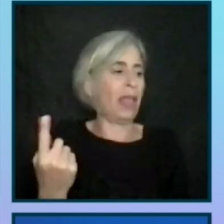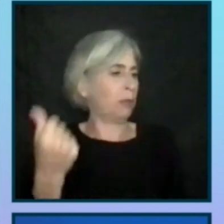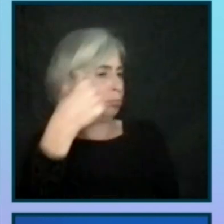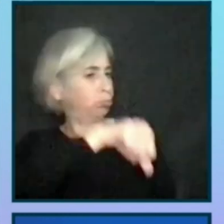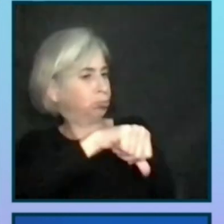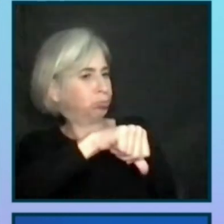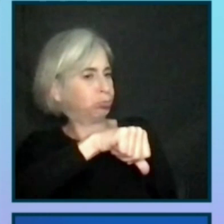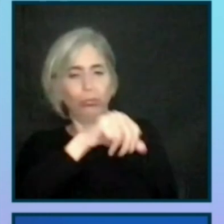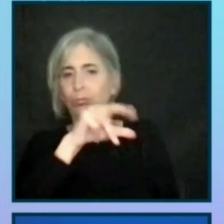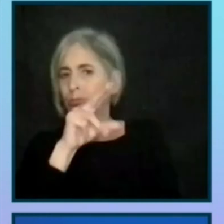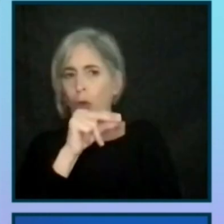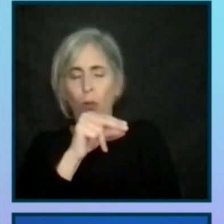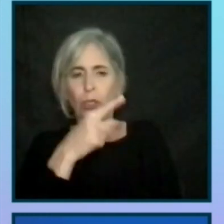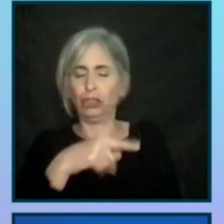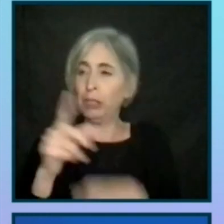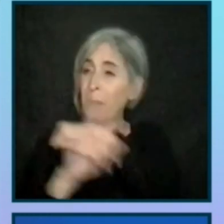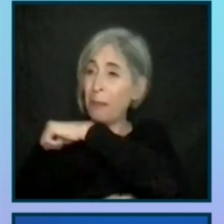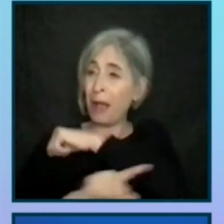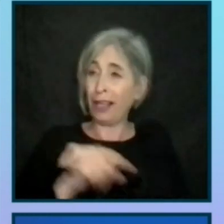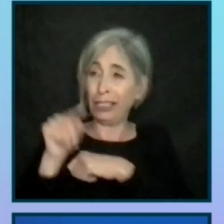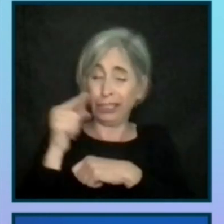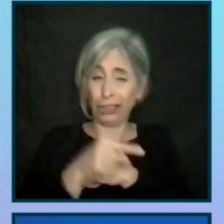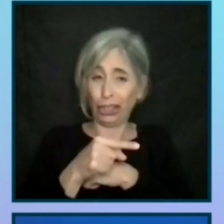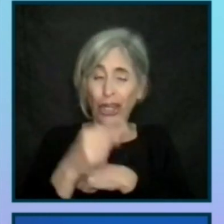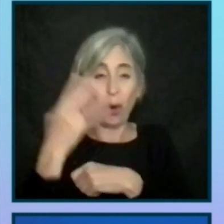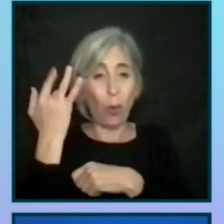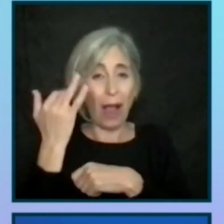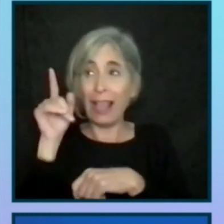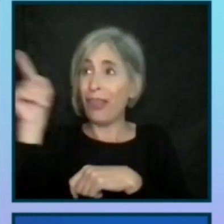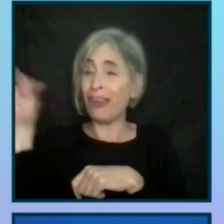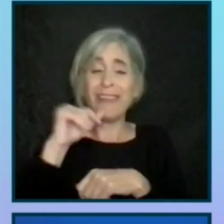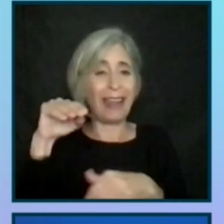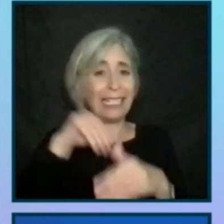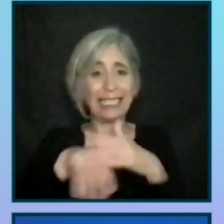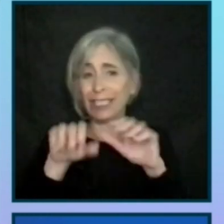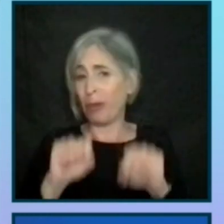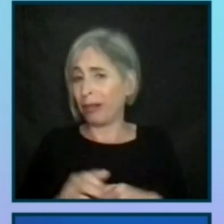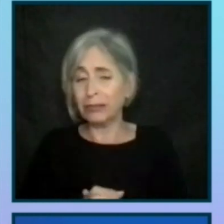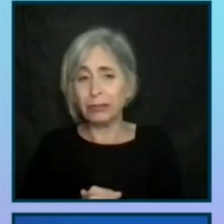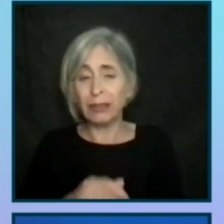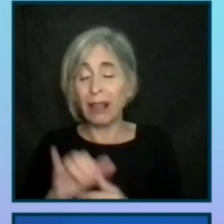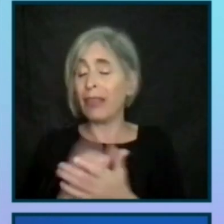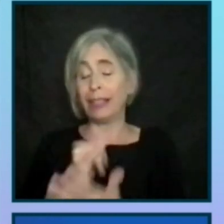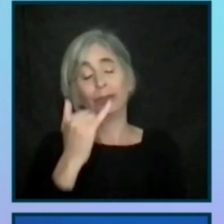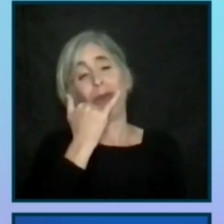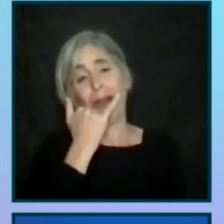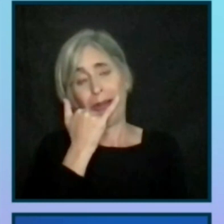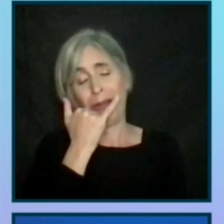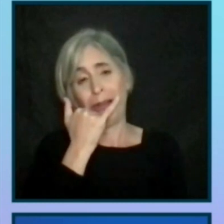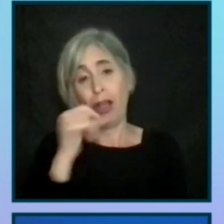So she's being punished for their inaccessibility and that's obviously wrong, and it's a civil right.